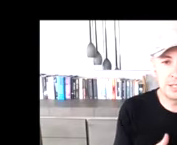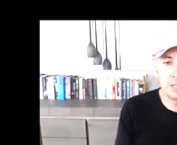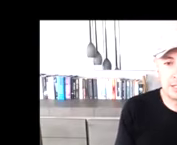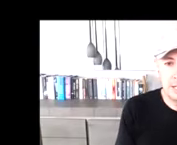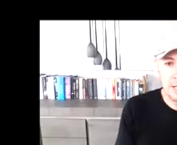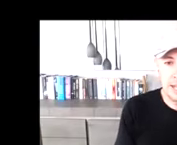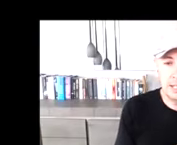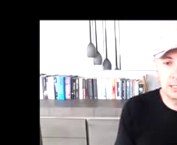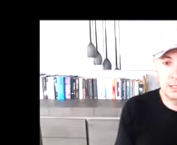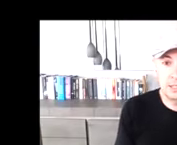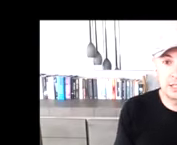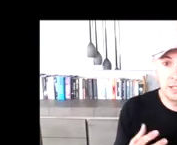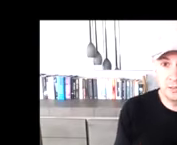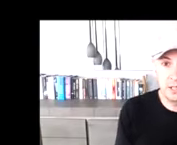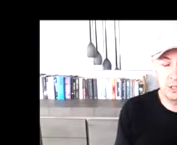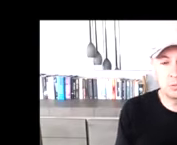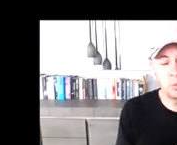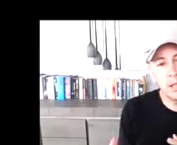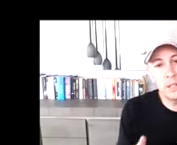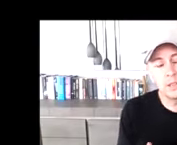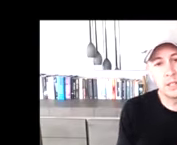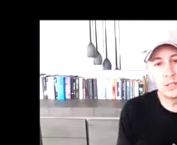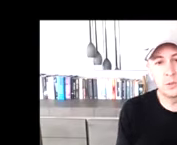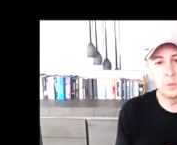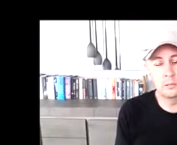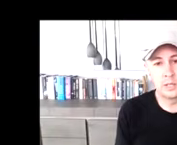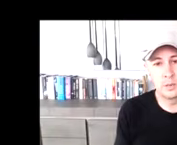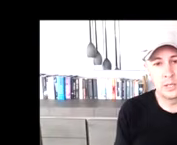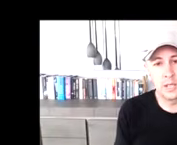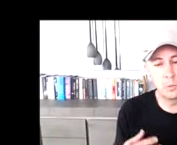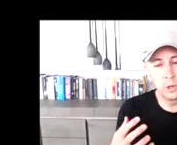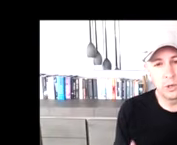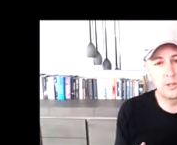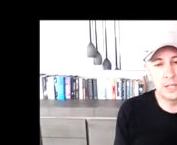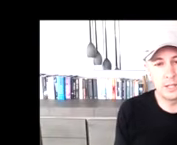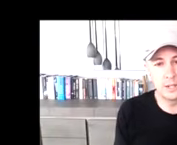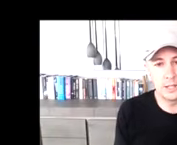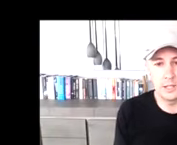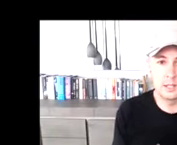and and innovation. What are the things that we can be doing now, what are those insights that can